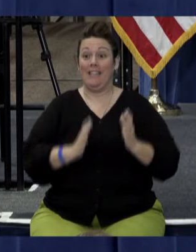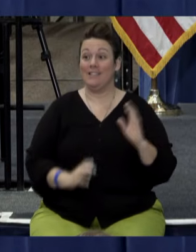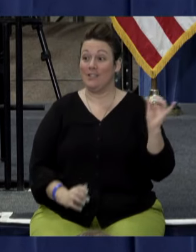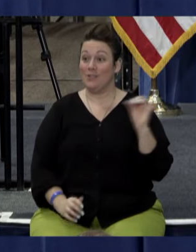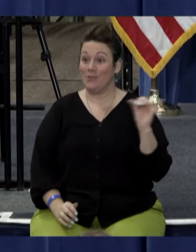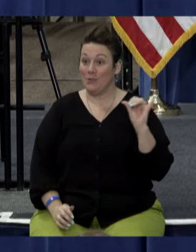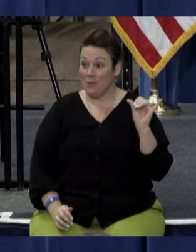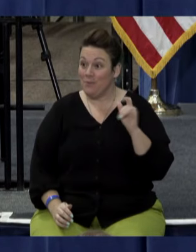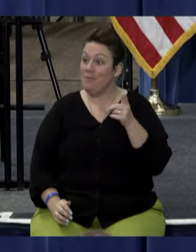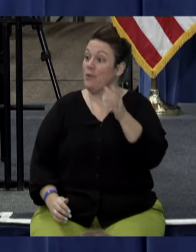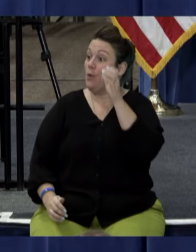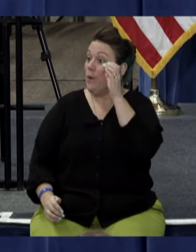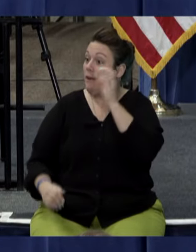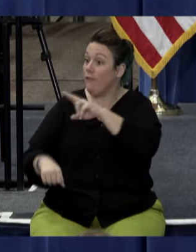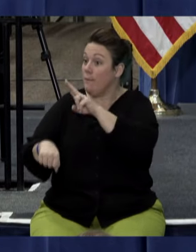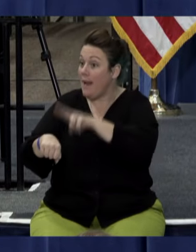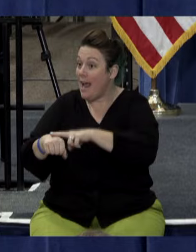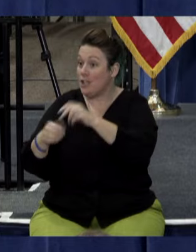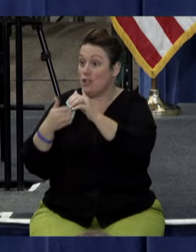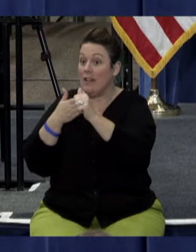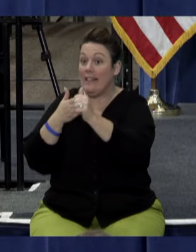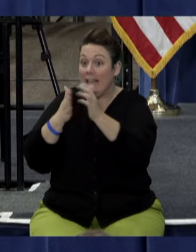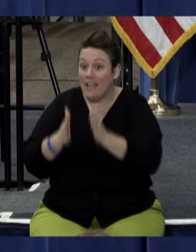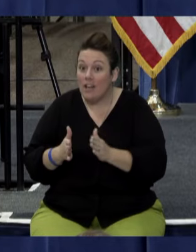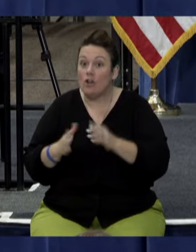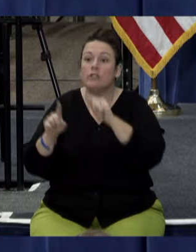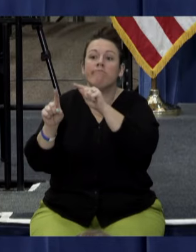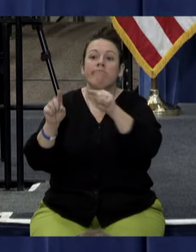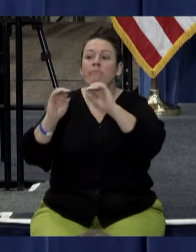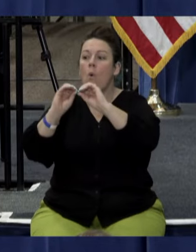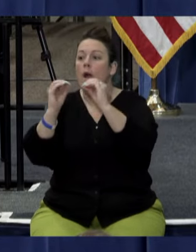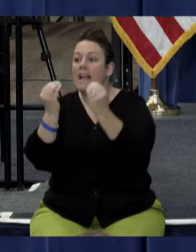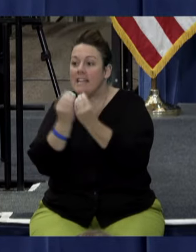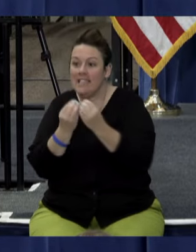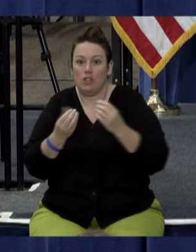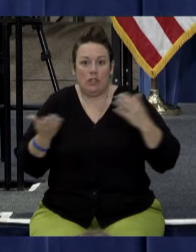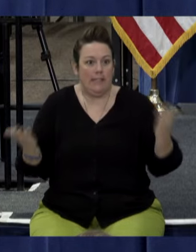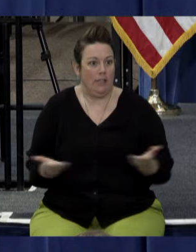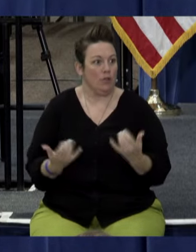going to hear from national leaders of organizations that are here today,